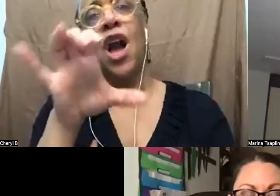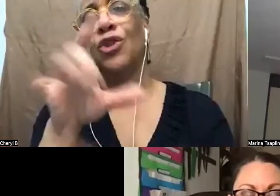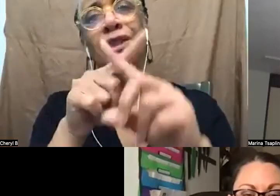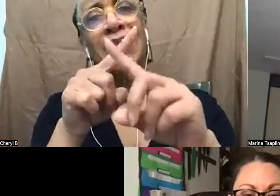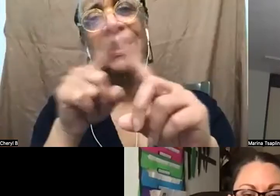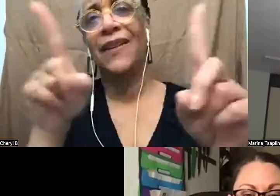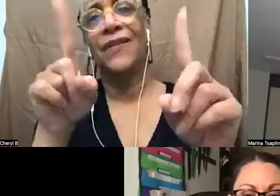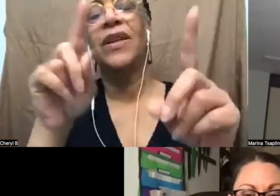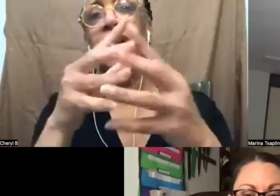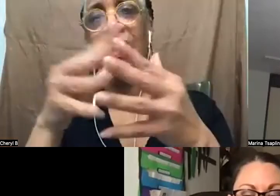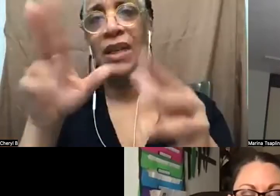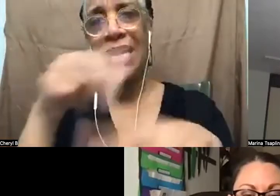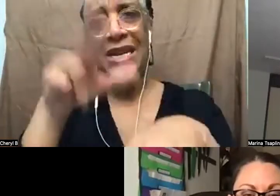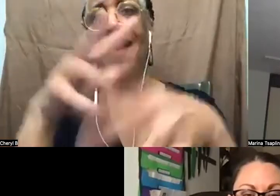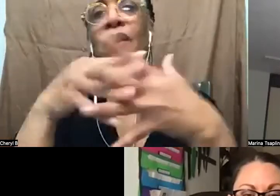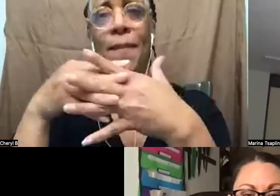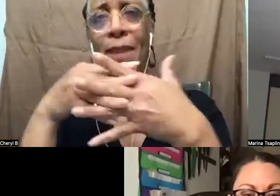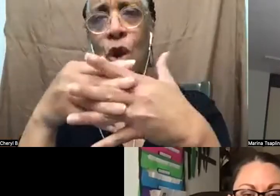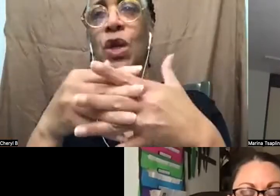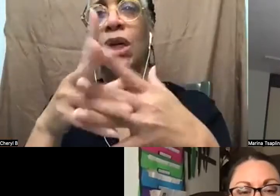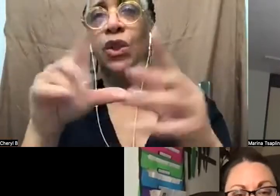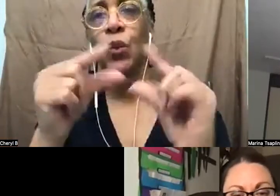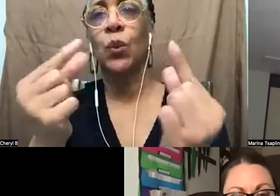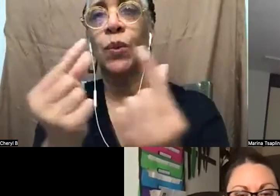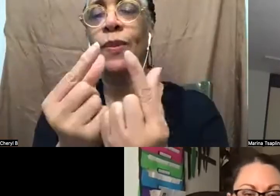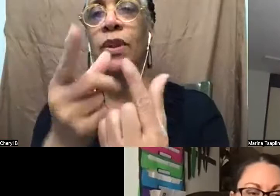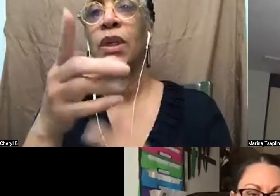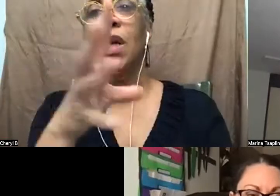spoken over 300 distinct languages prior to the Empire and Spanish invasion.